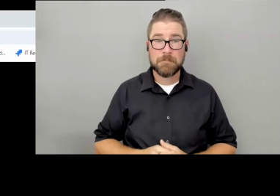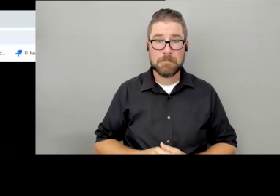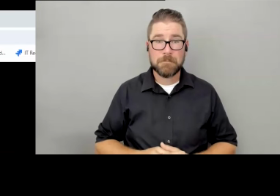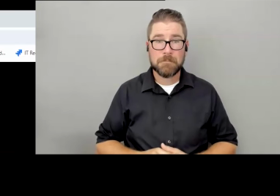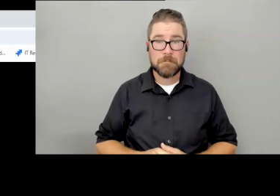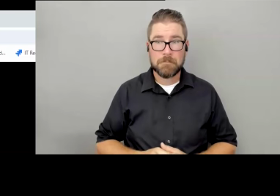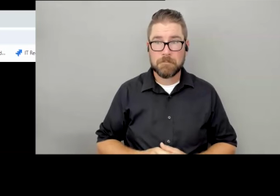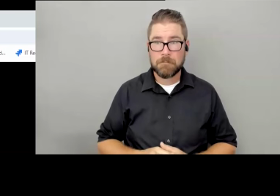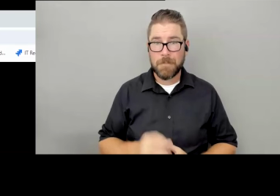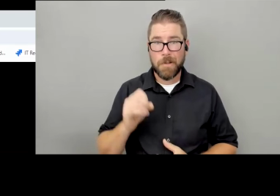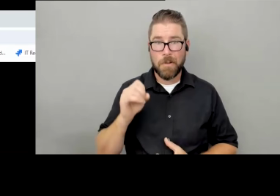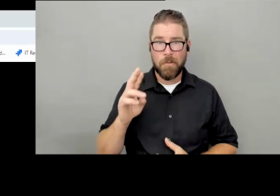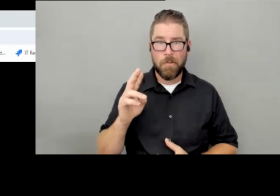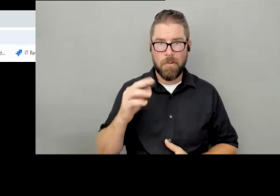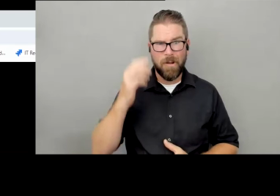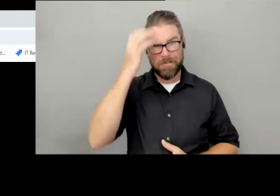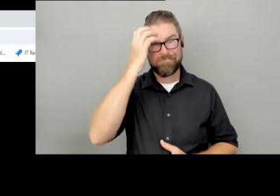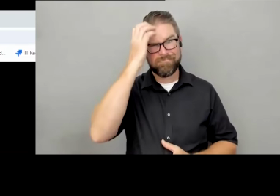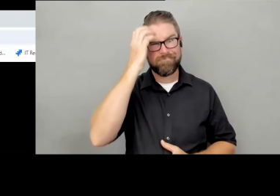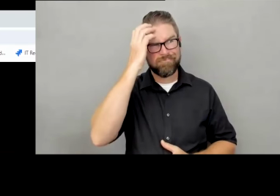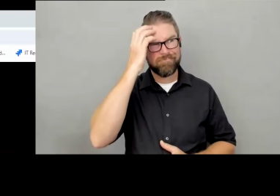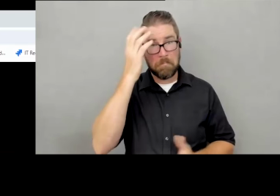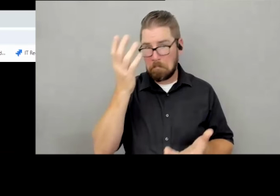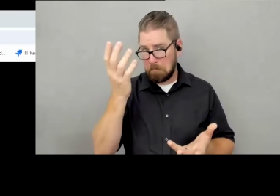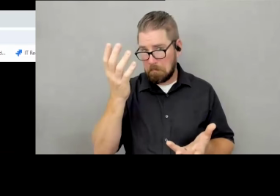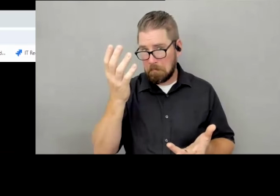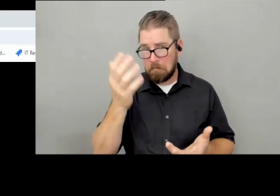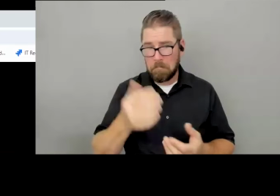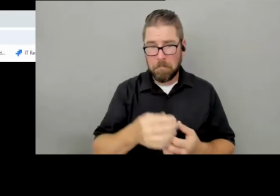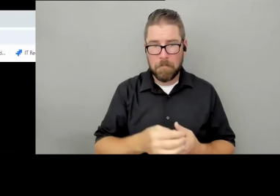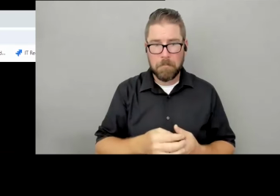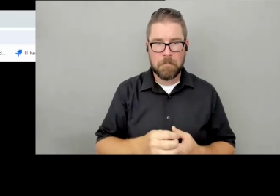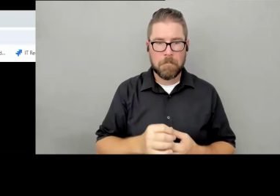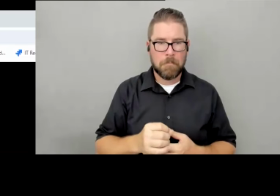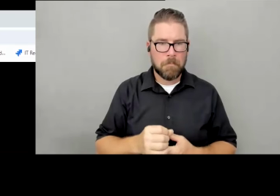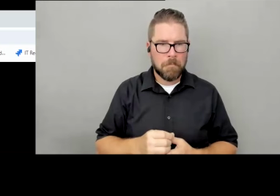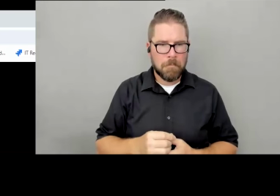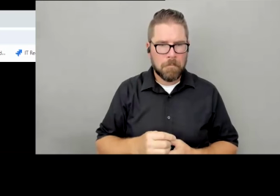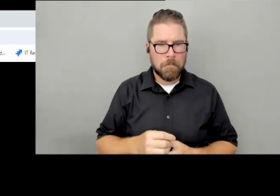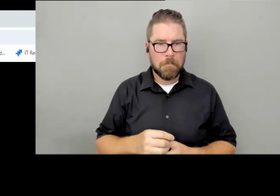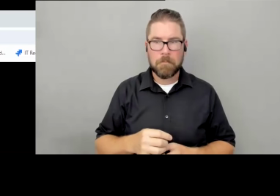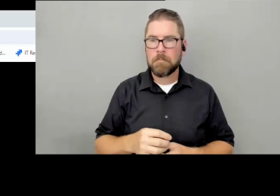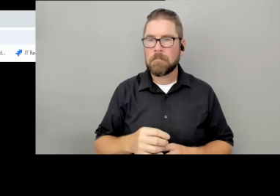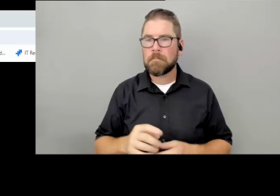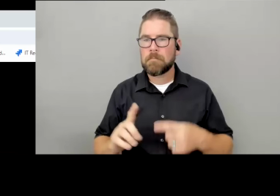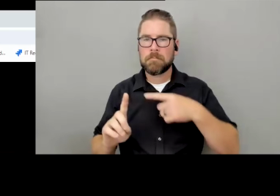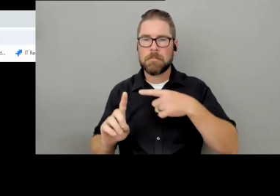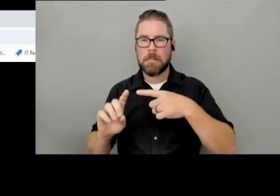Or did it raise more questions? Yes. Thank you. I want to go back to this slide just because I think it will also help.